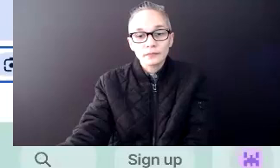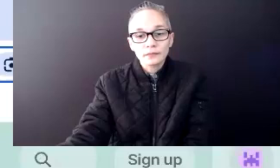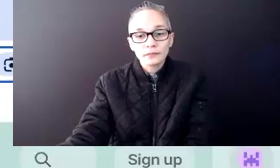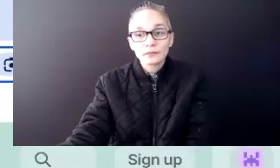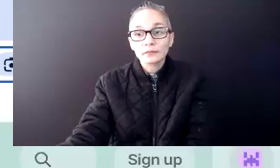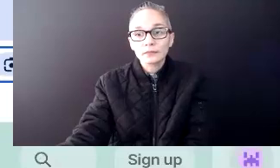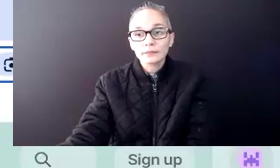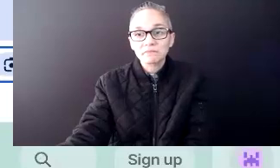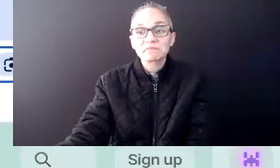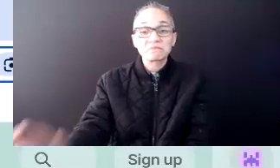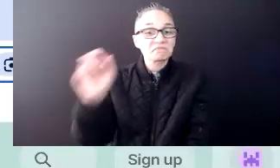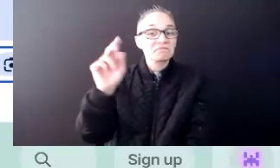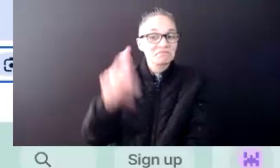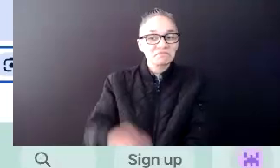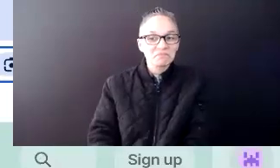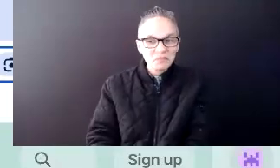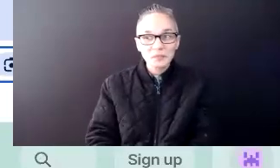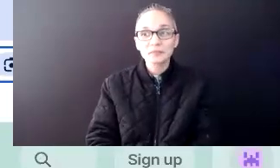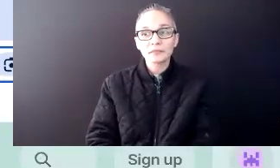Okay.